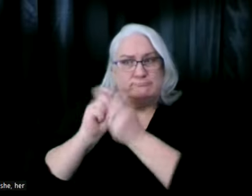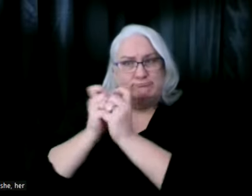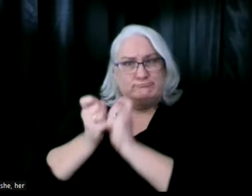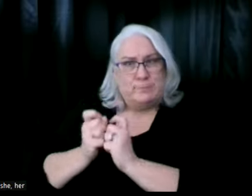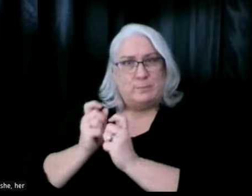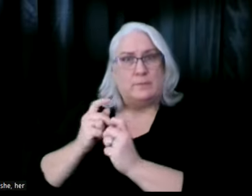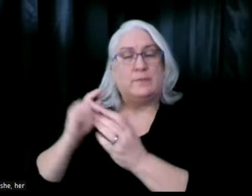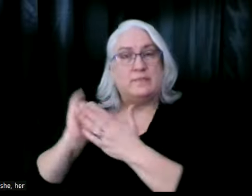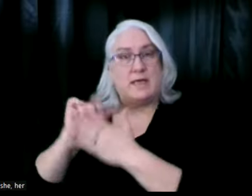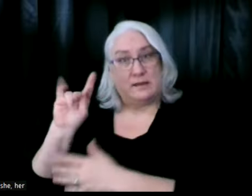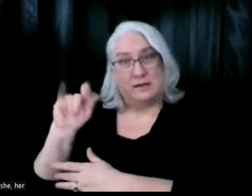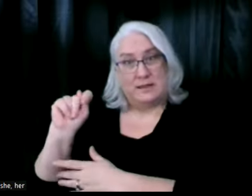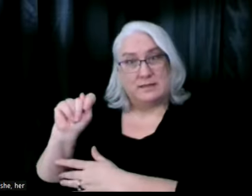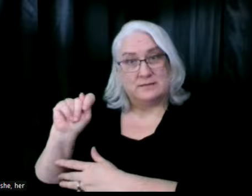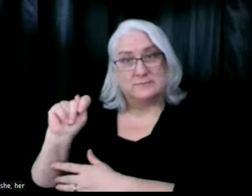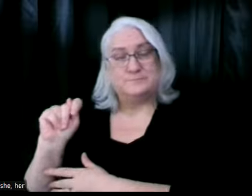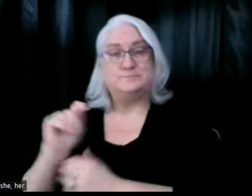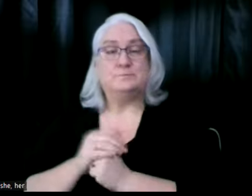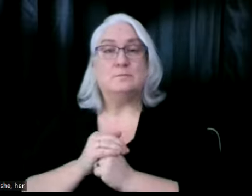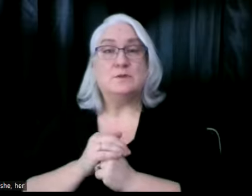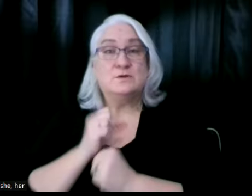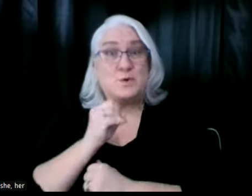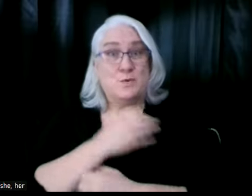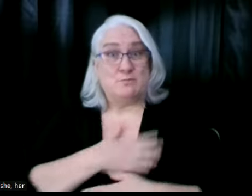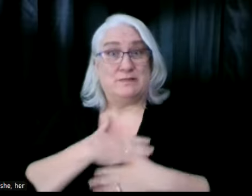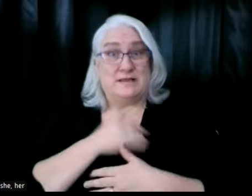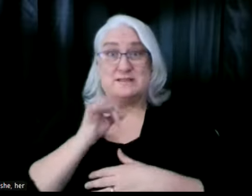Your responses will help us decide what changes need to be made to that kit.